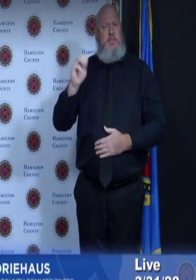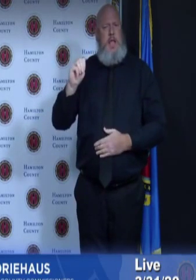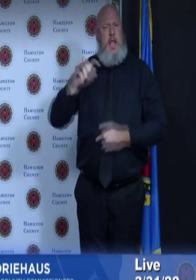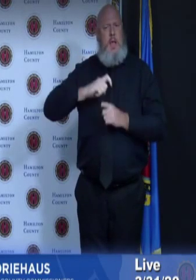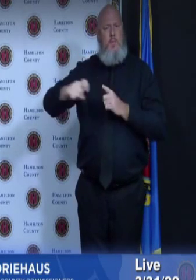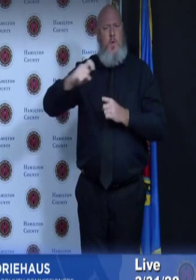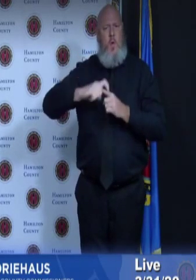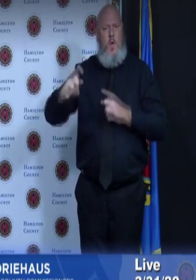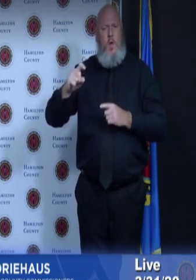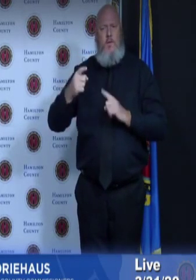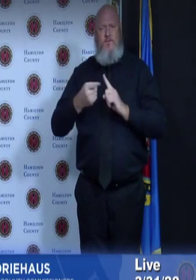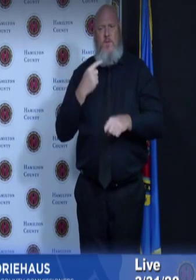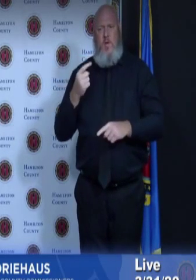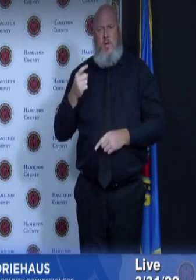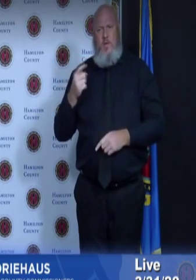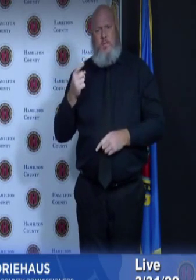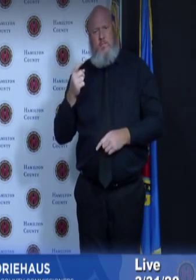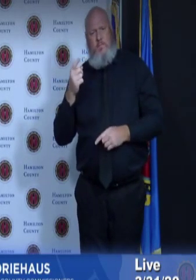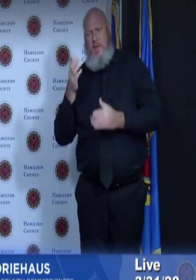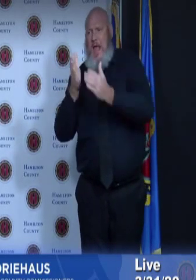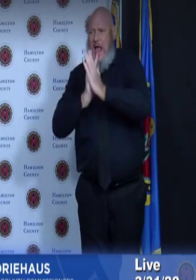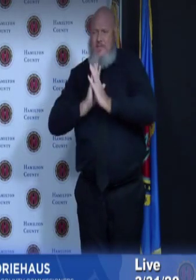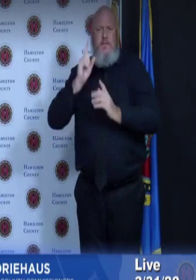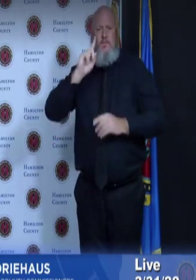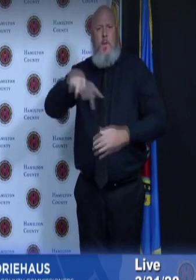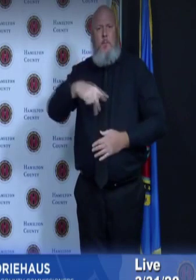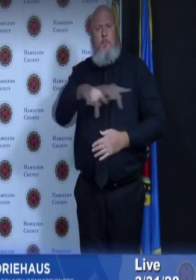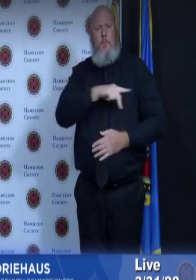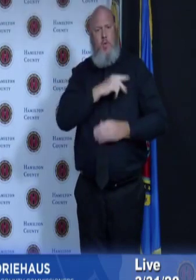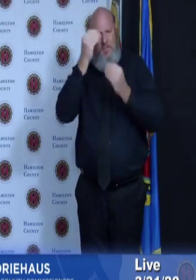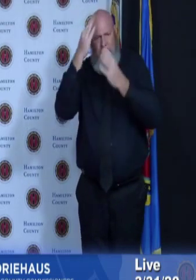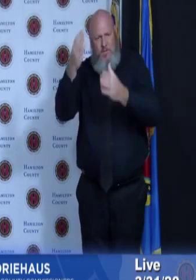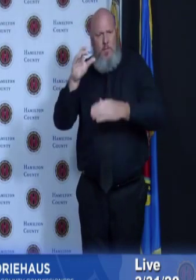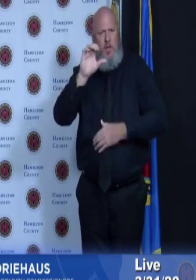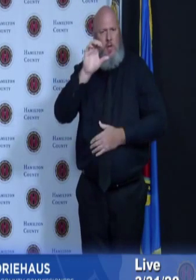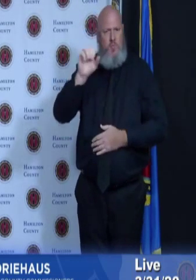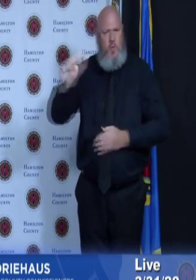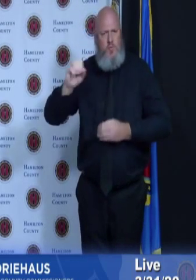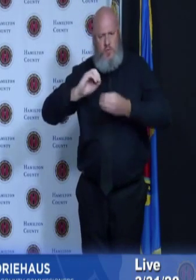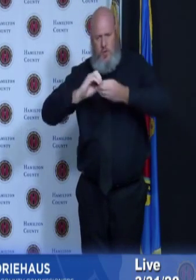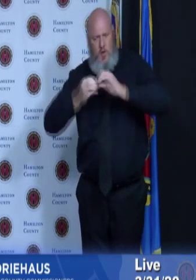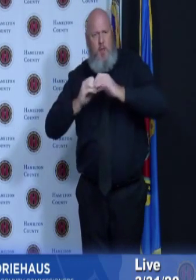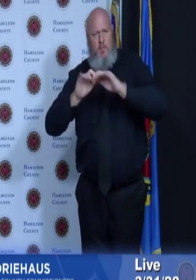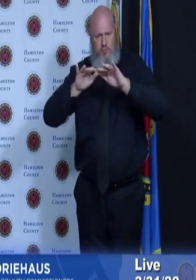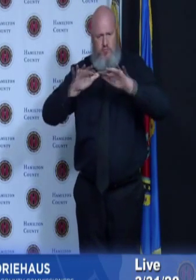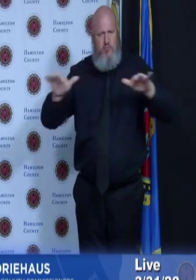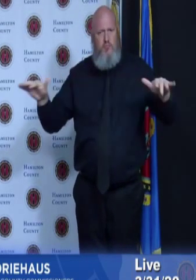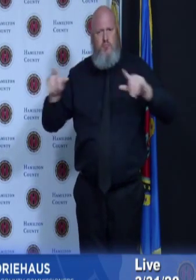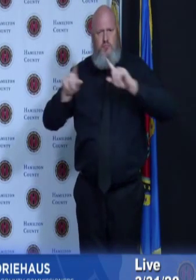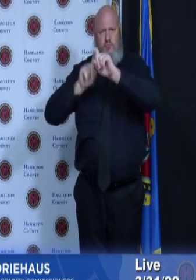information if you receive such a call it is a scam please hang up the phone